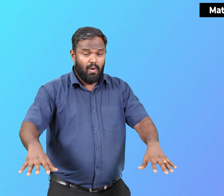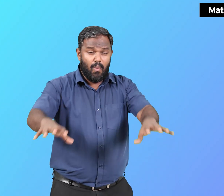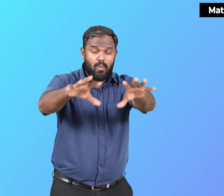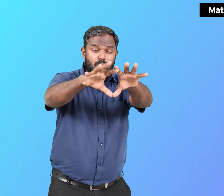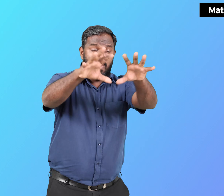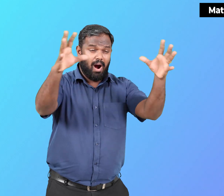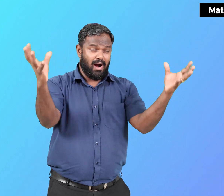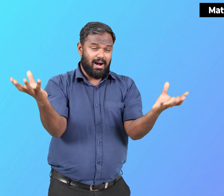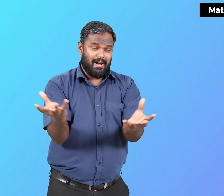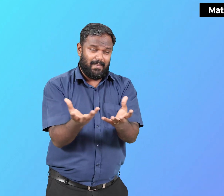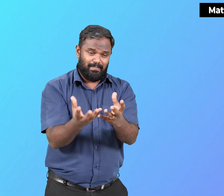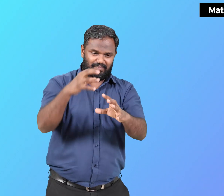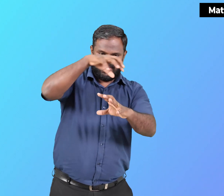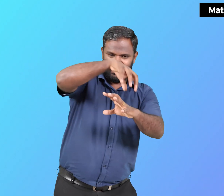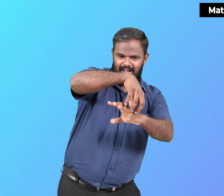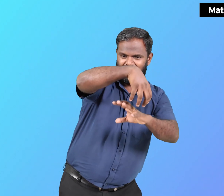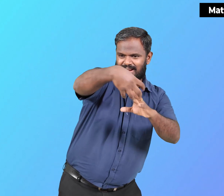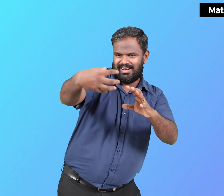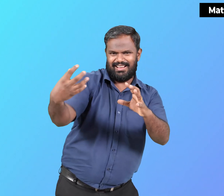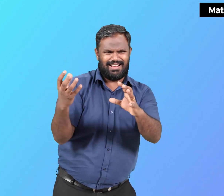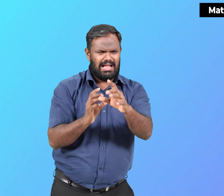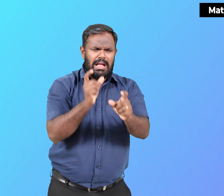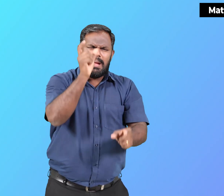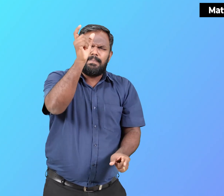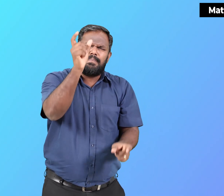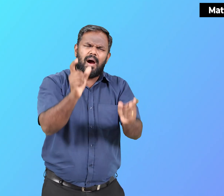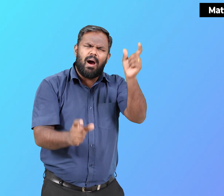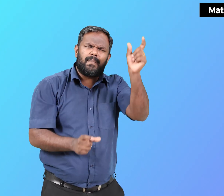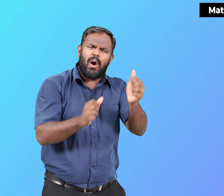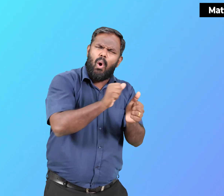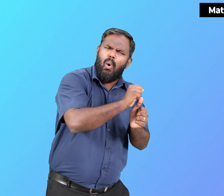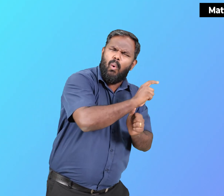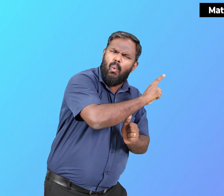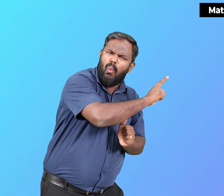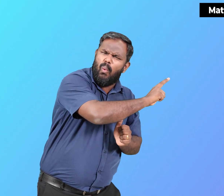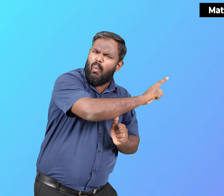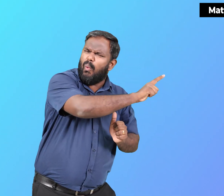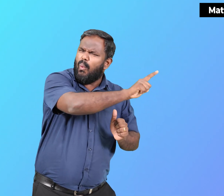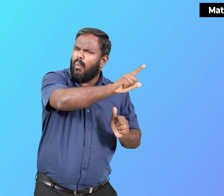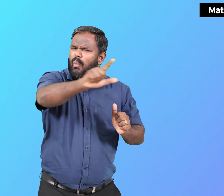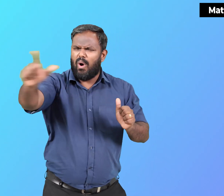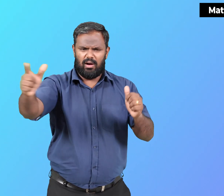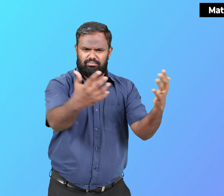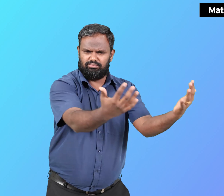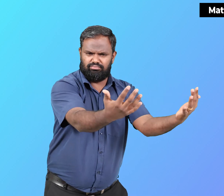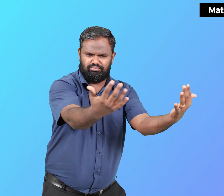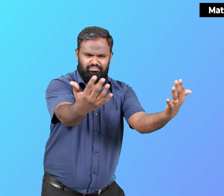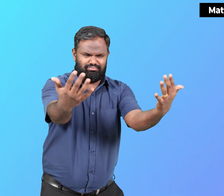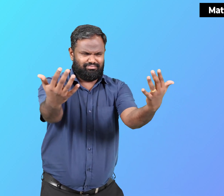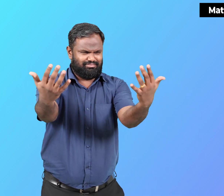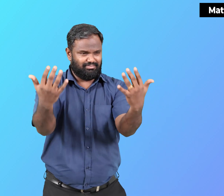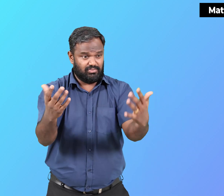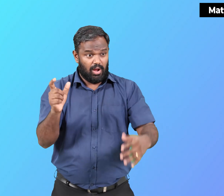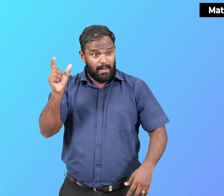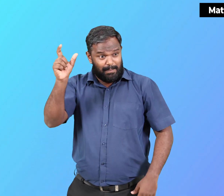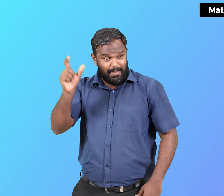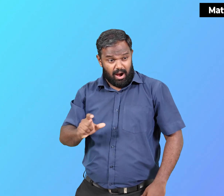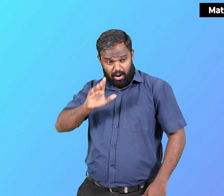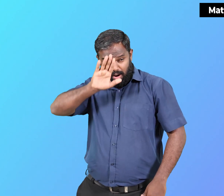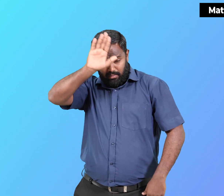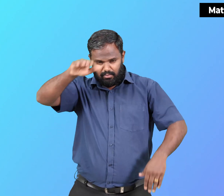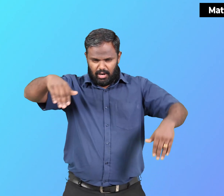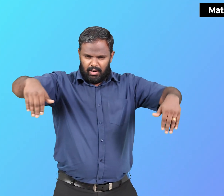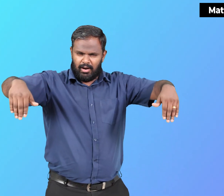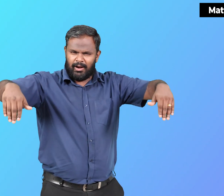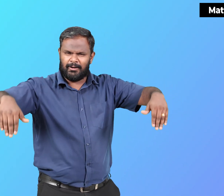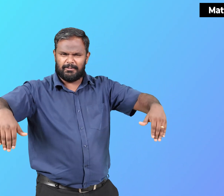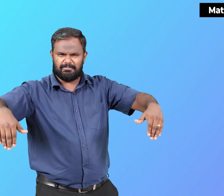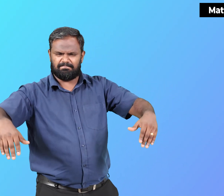All the people of the world will be gathered before him.